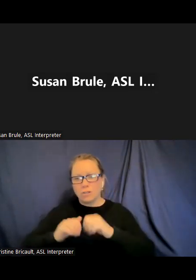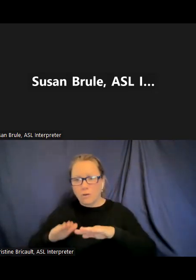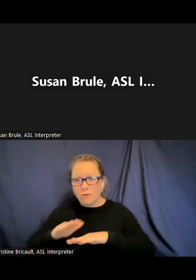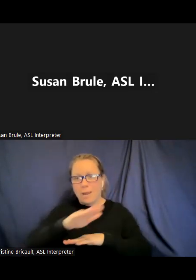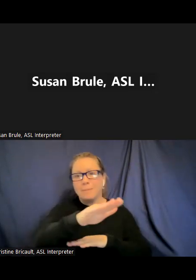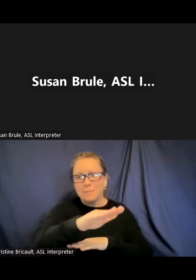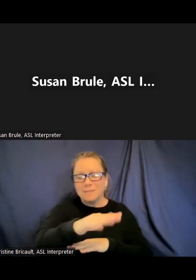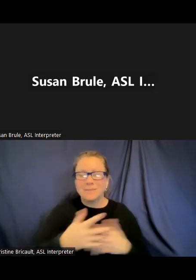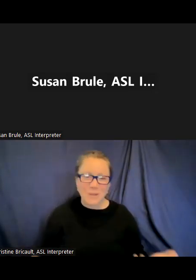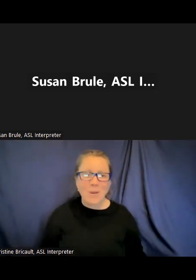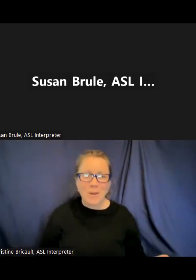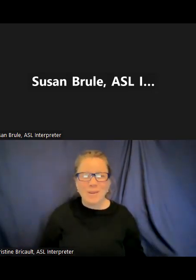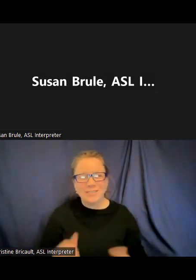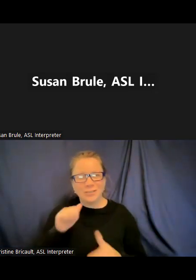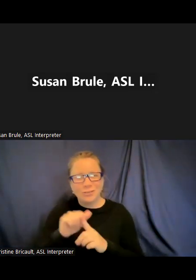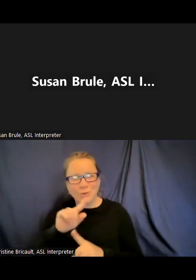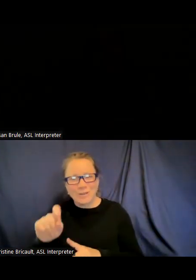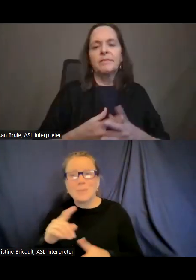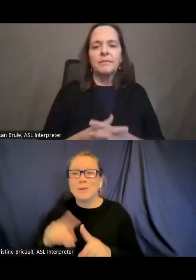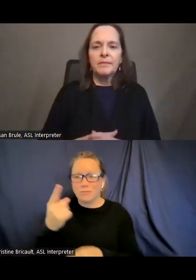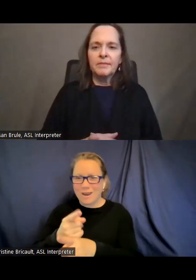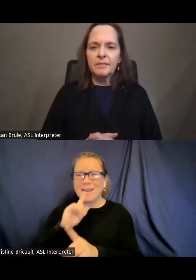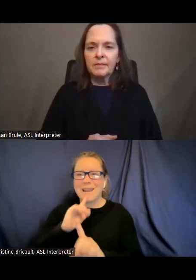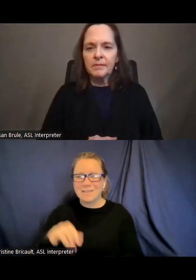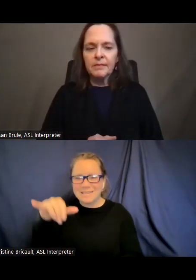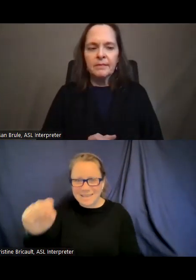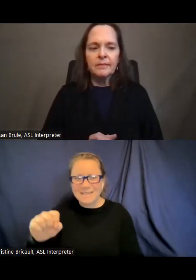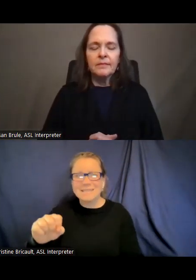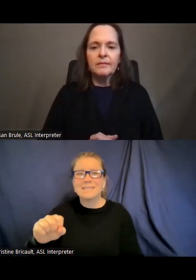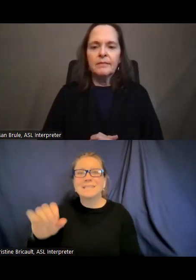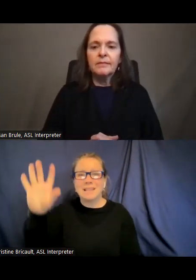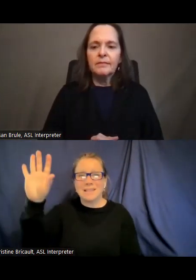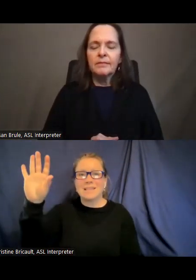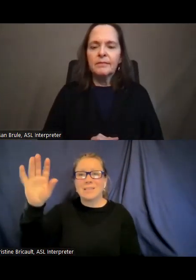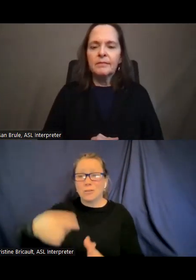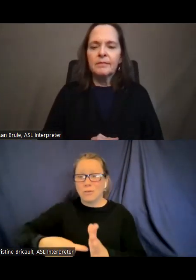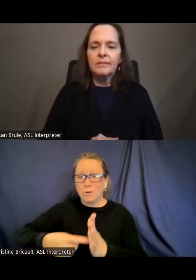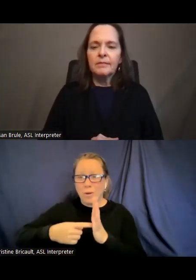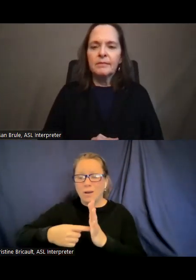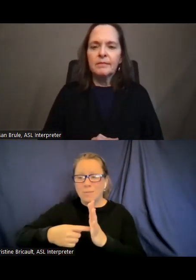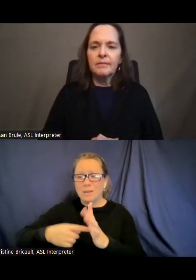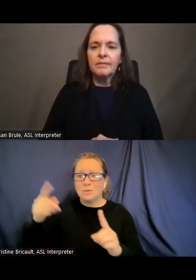So it was a little bit of a trick question, but that's the right answer. That, yes, the requirement to provide reasonable